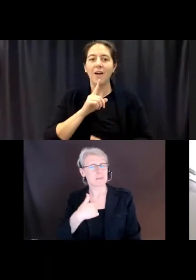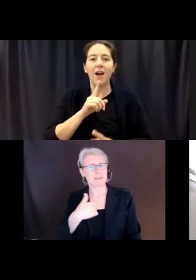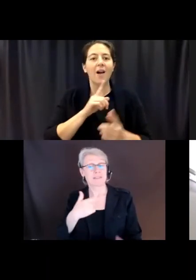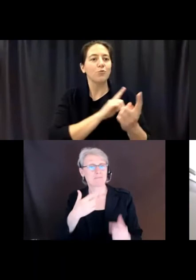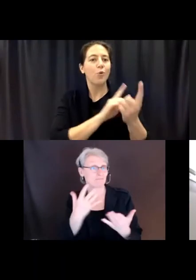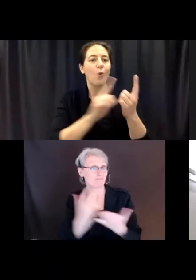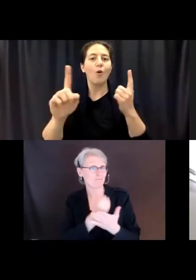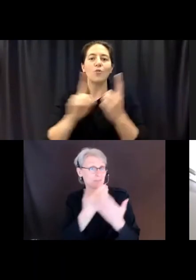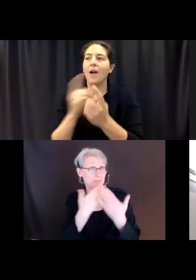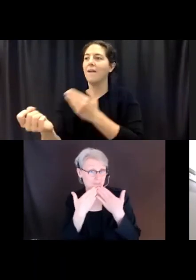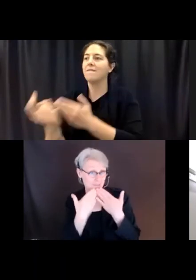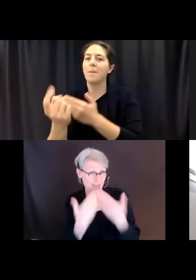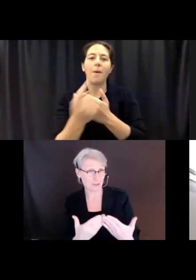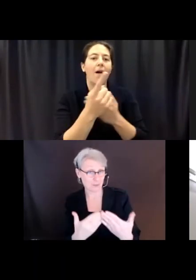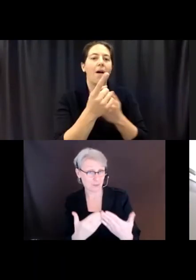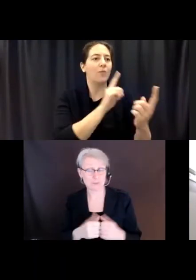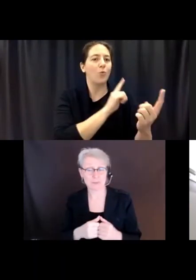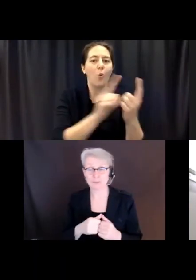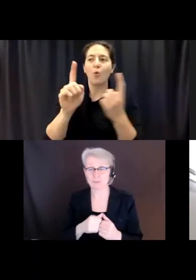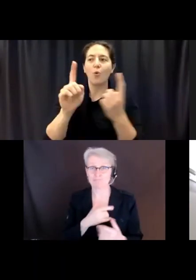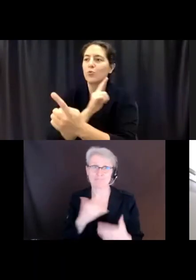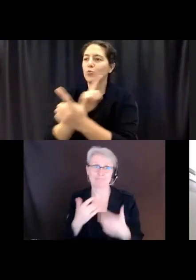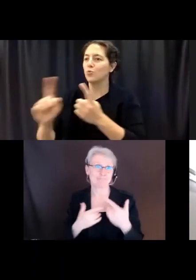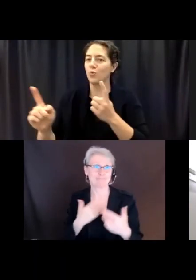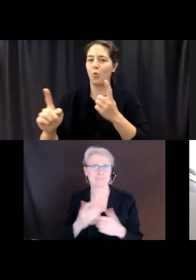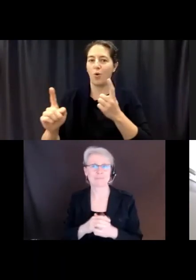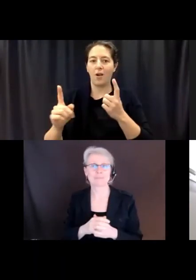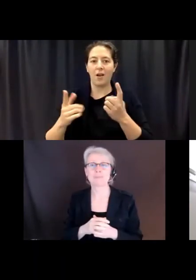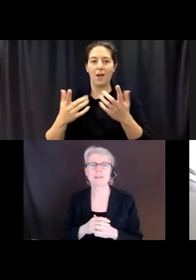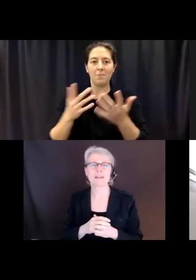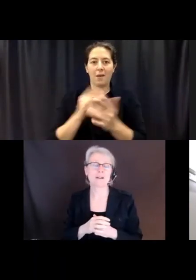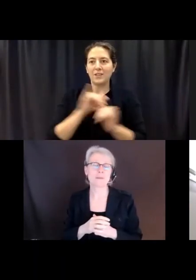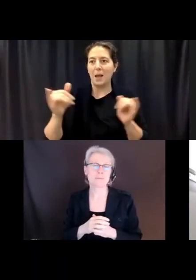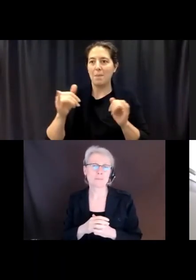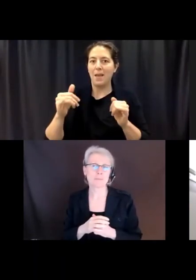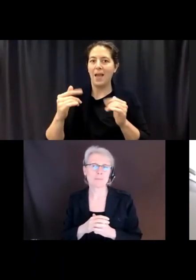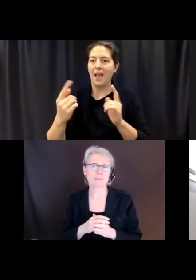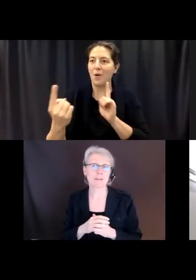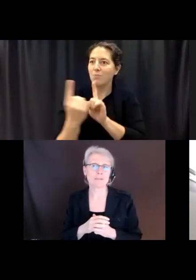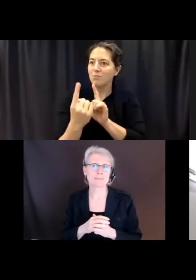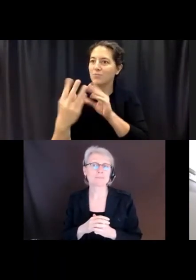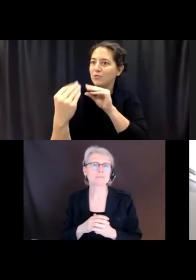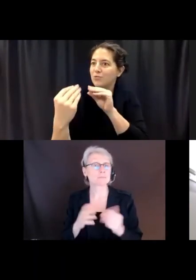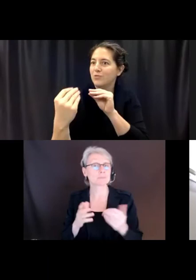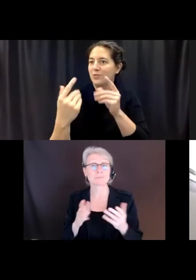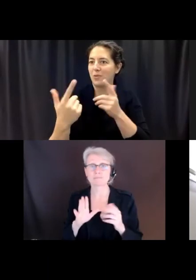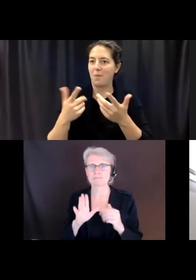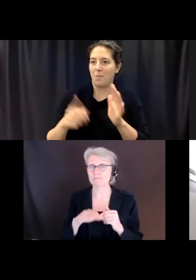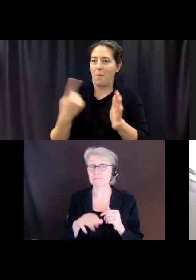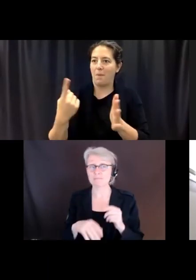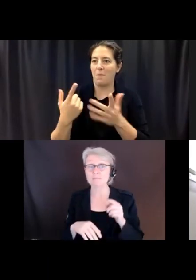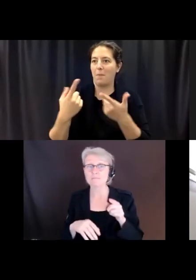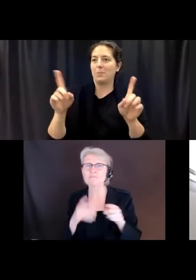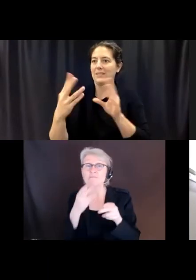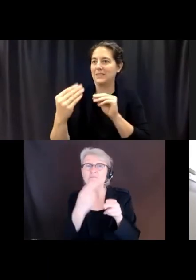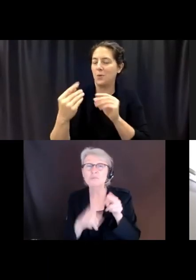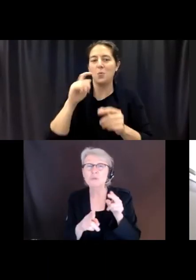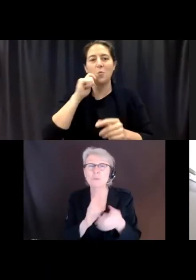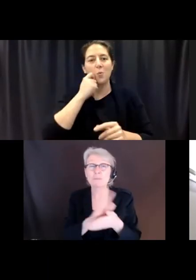IS A PRIVILEGE. LET ME TELL YOU THAT WHAT WE SEE THESE LITTLE VIDEO CLIPS, THIS TAKES